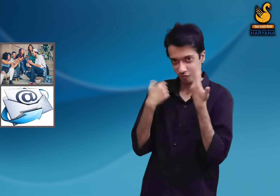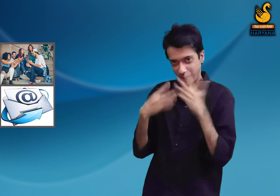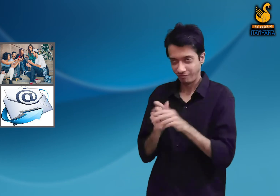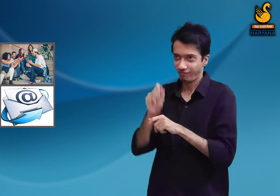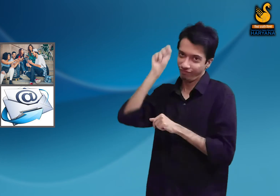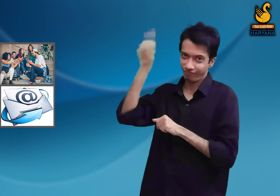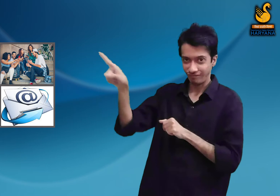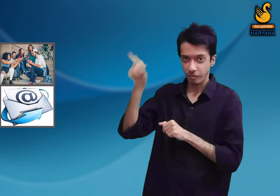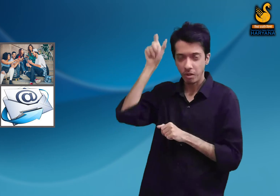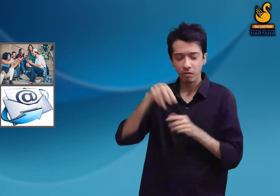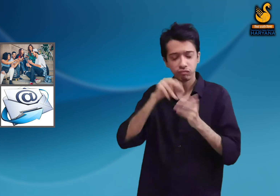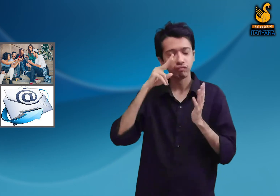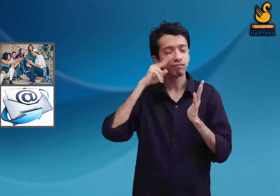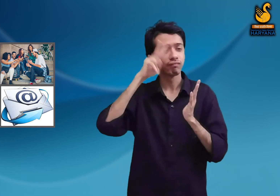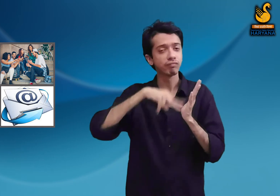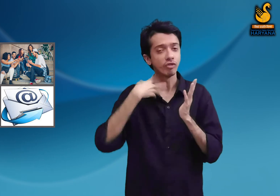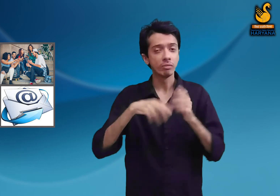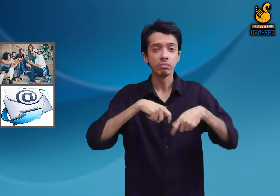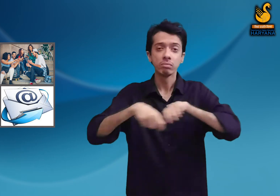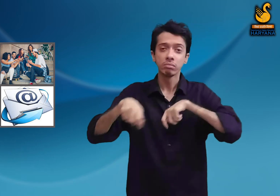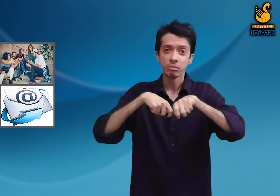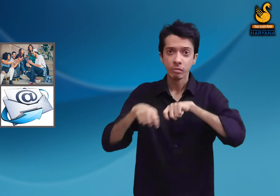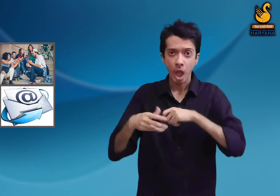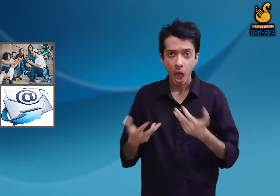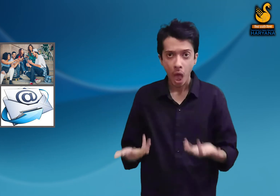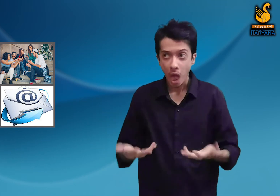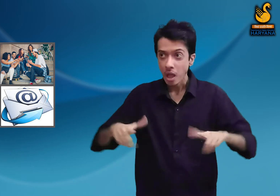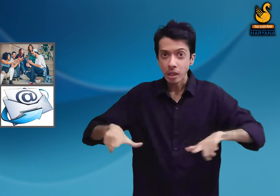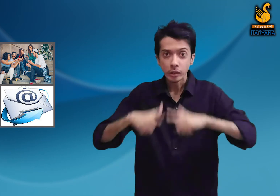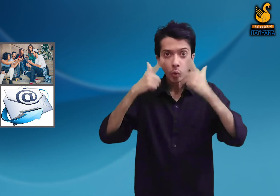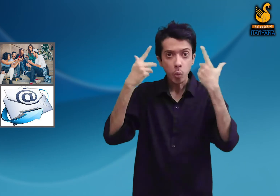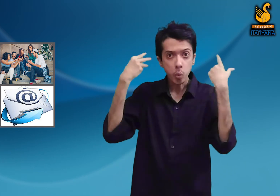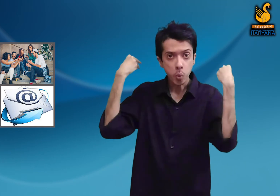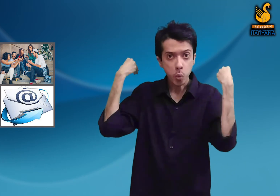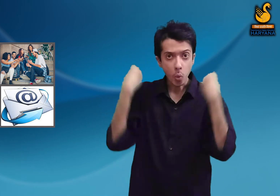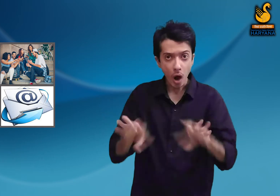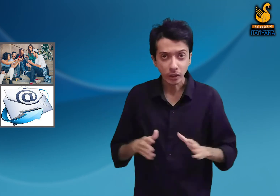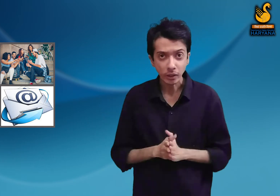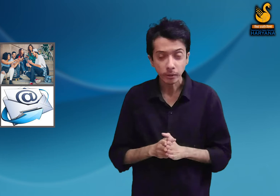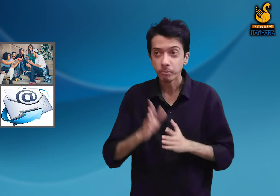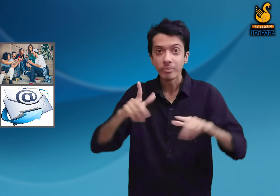We send letters to people and after reading it they tear it off. So, ultimately it is the misuse of trees.